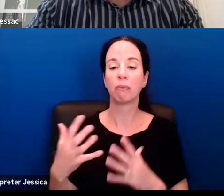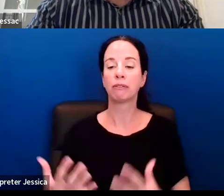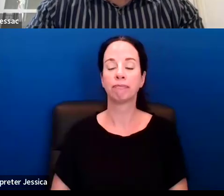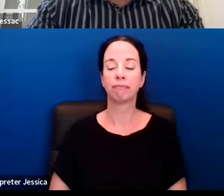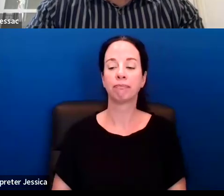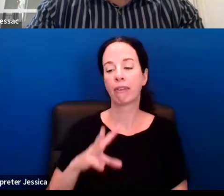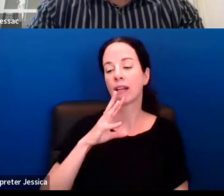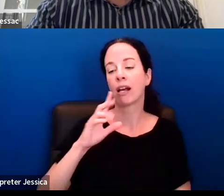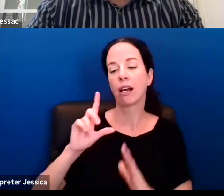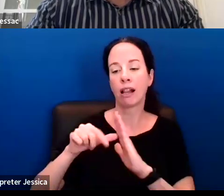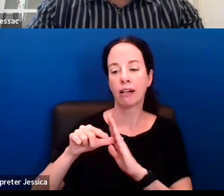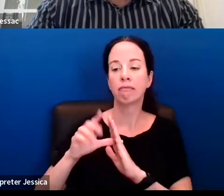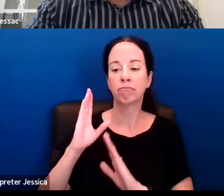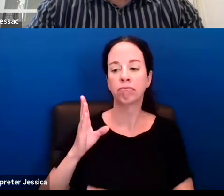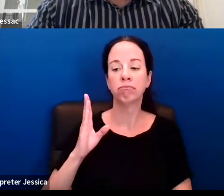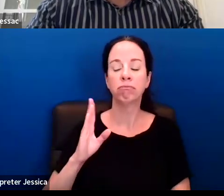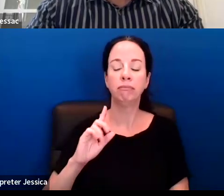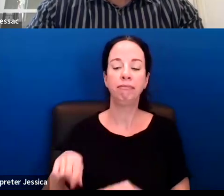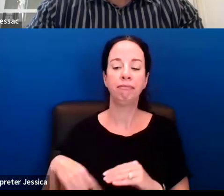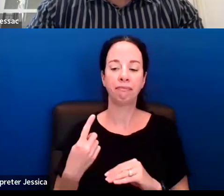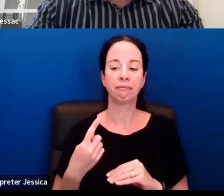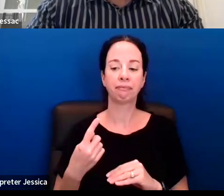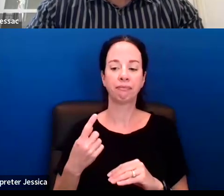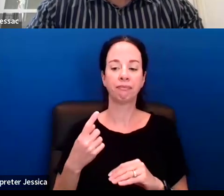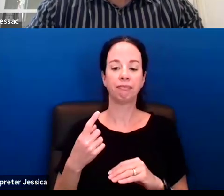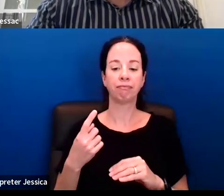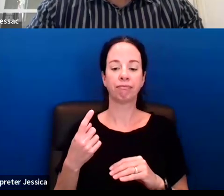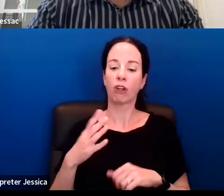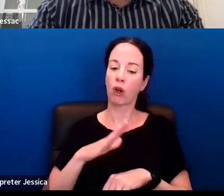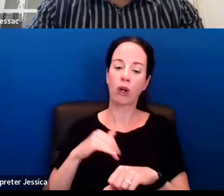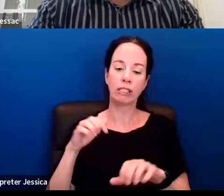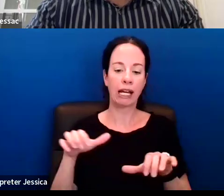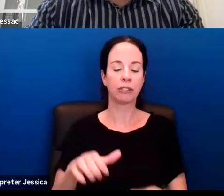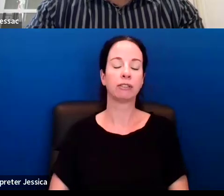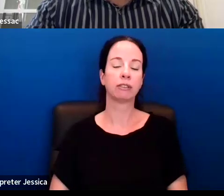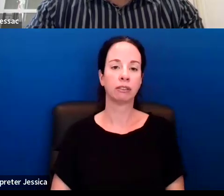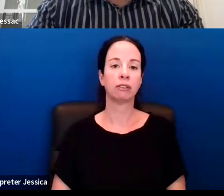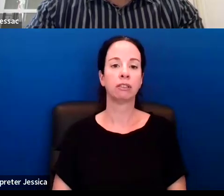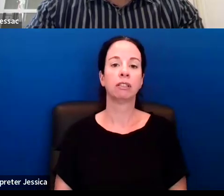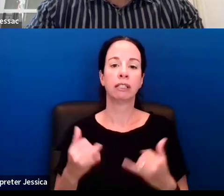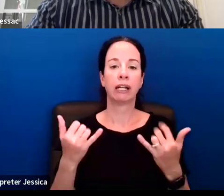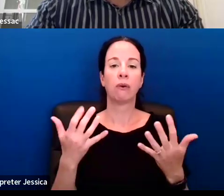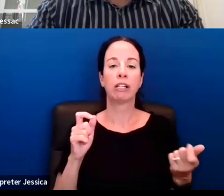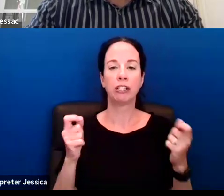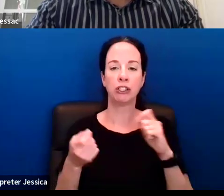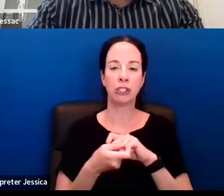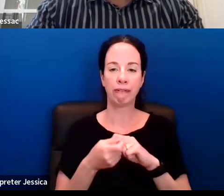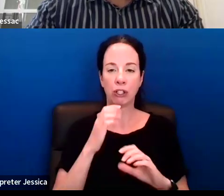bit later about calls to action for that. I wanted to shift now to a conversation about